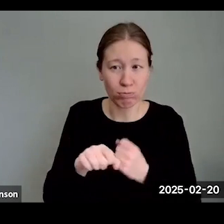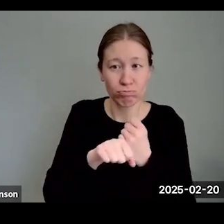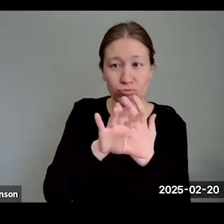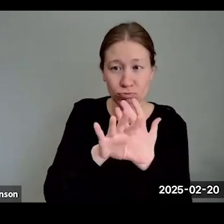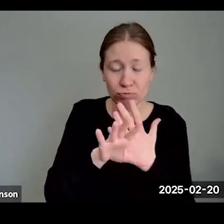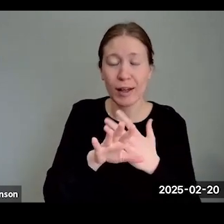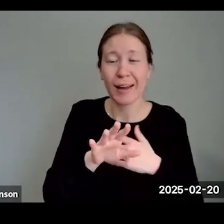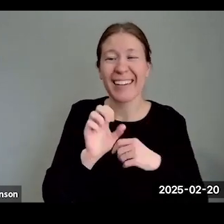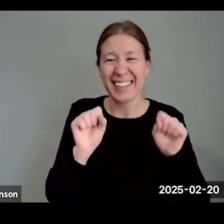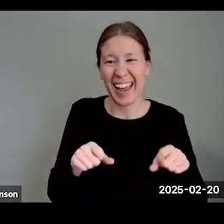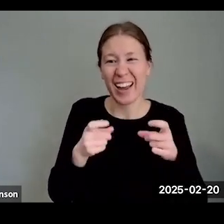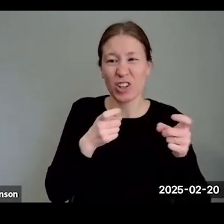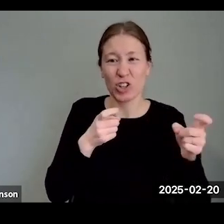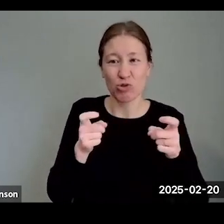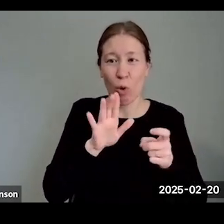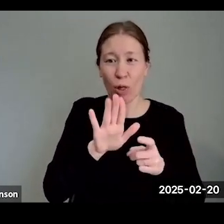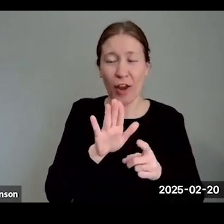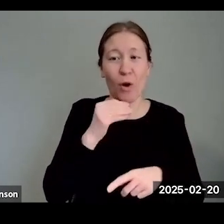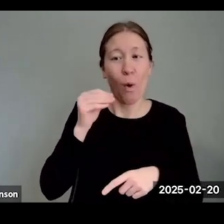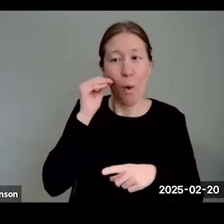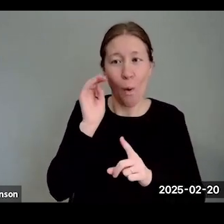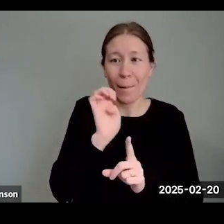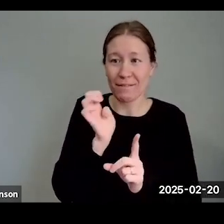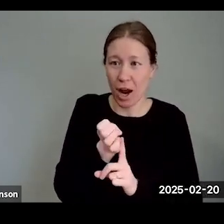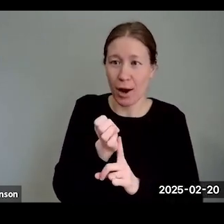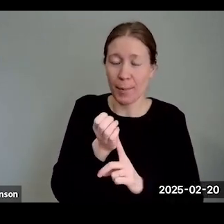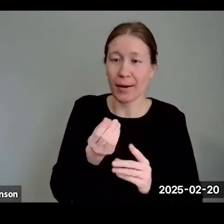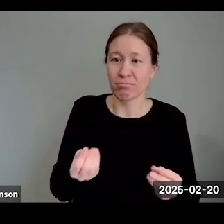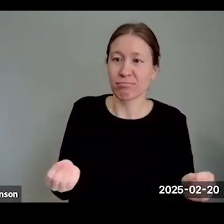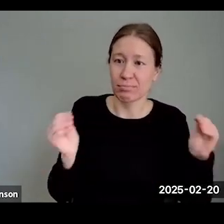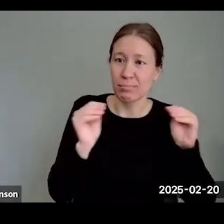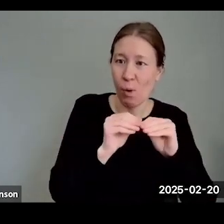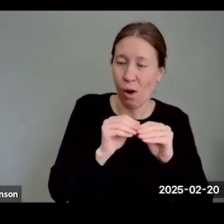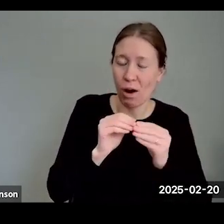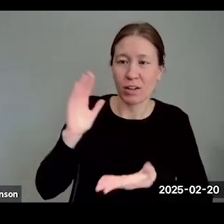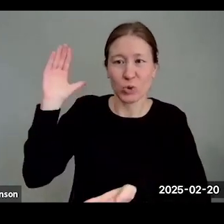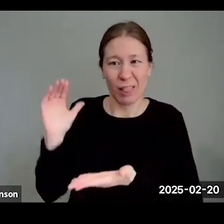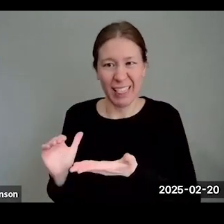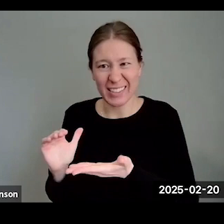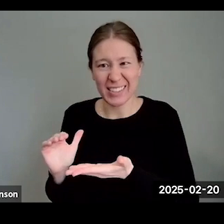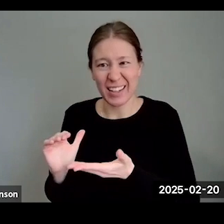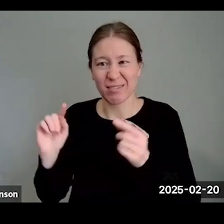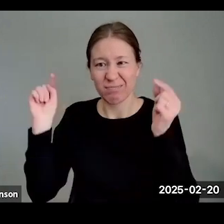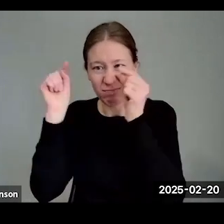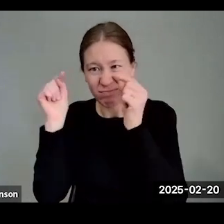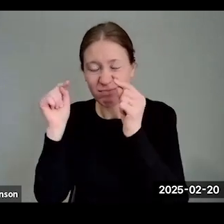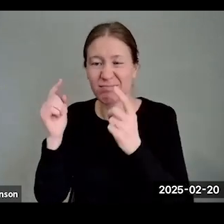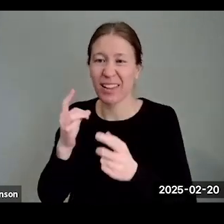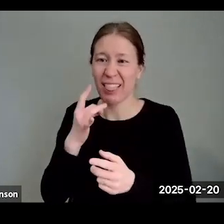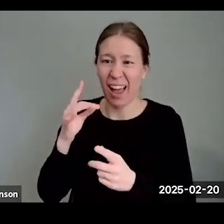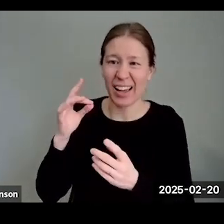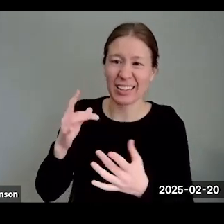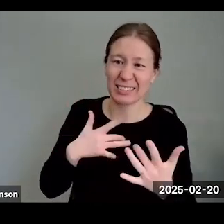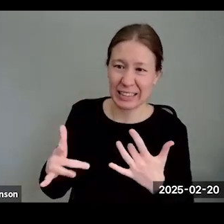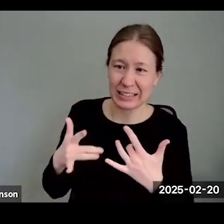environment at home, which helps to mitigate the symptoms that they're experiencing due to that light sensitivity.